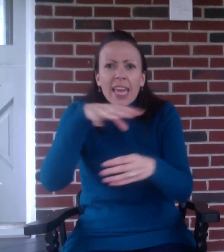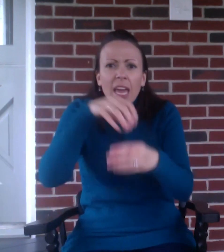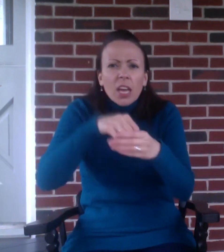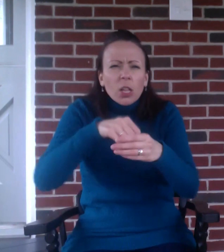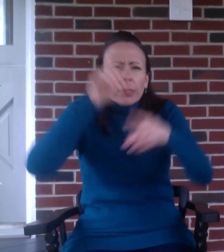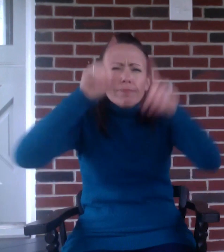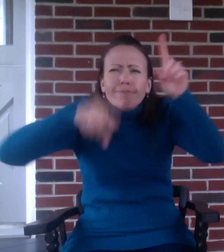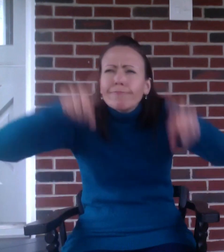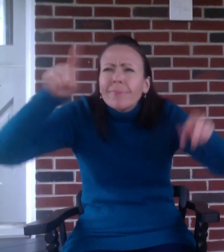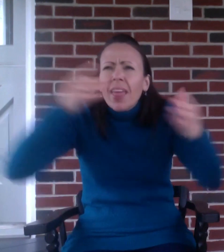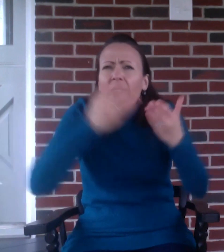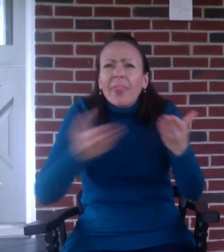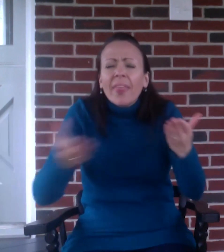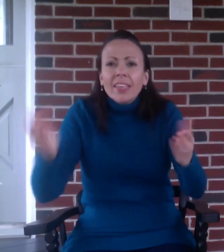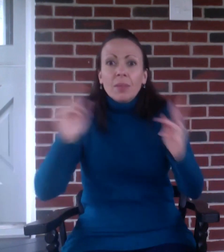Right in the middle